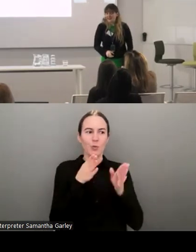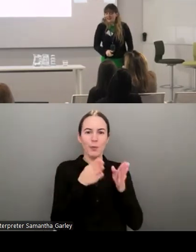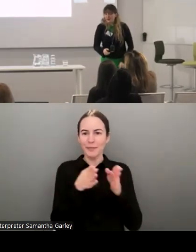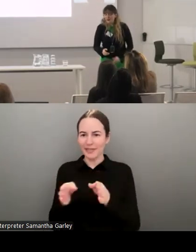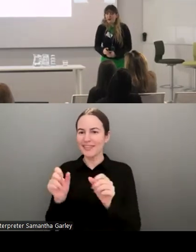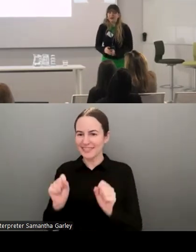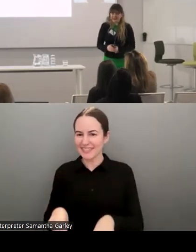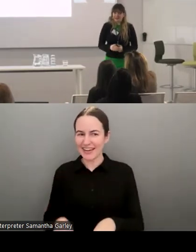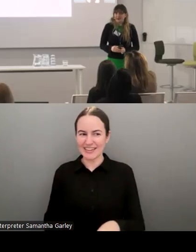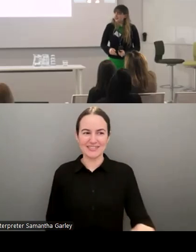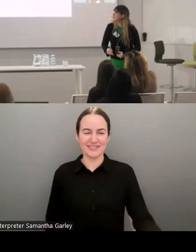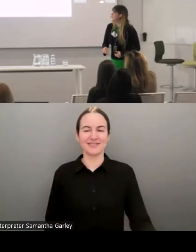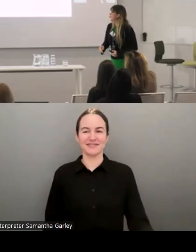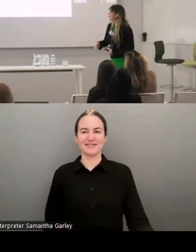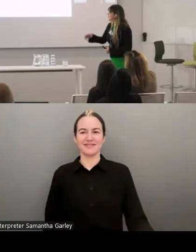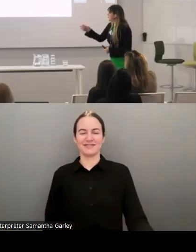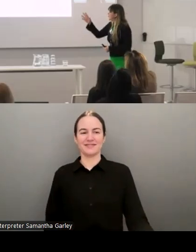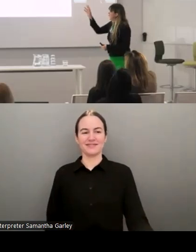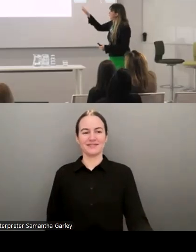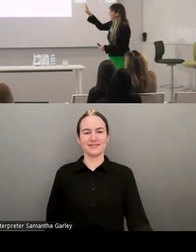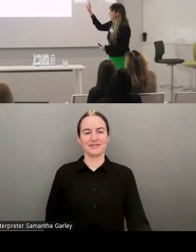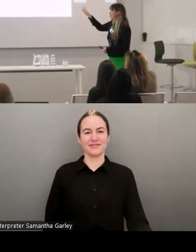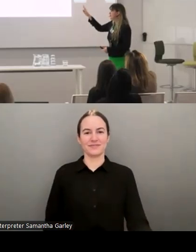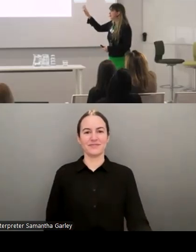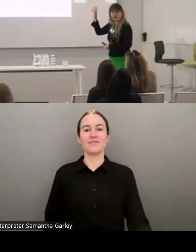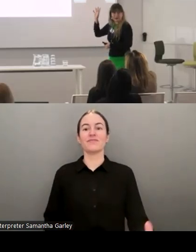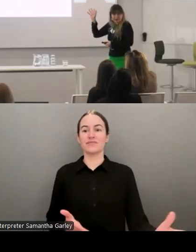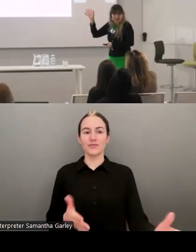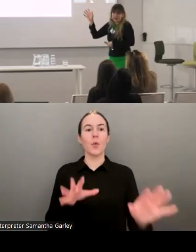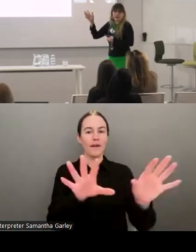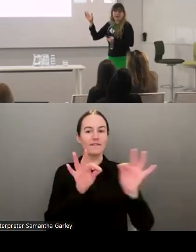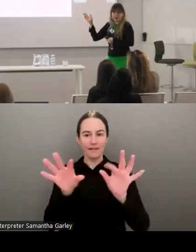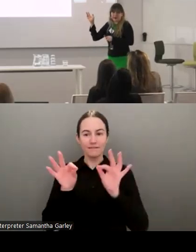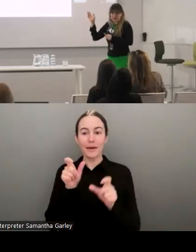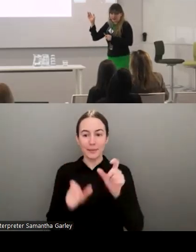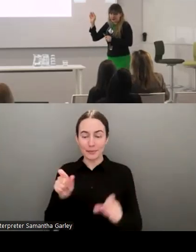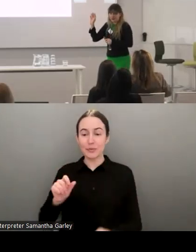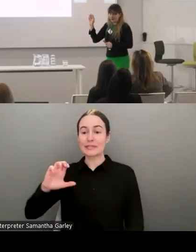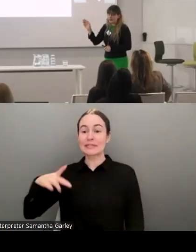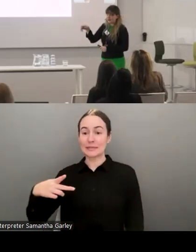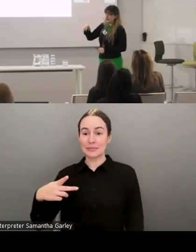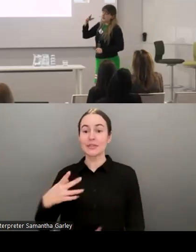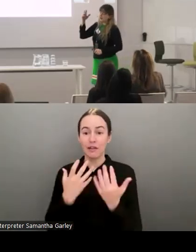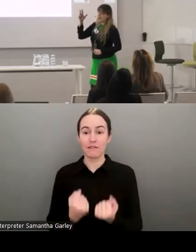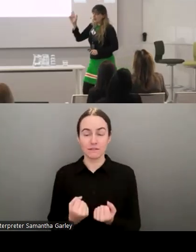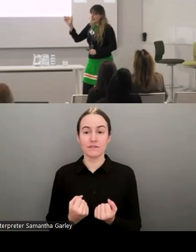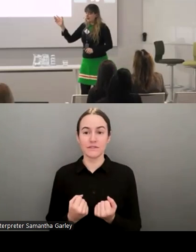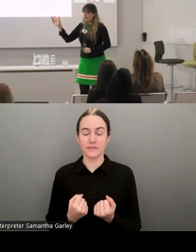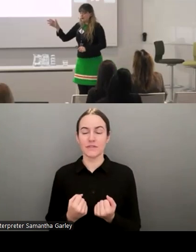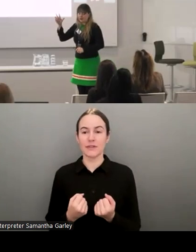So what we did was we invited a lot of people living with CP. You could have done this with a lot of other people. With a lot